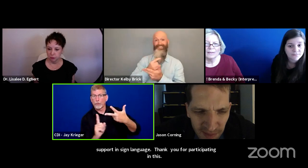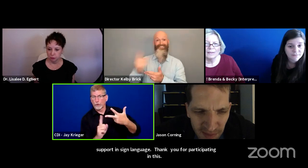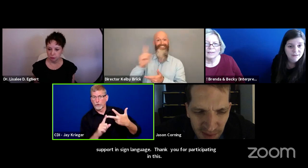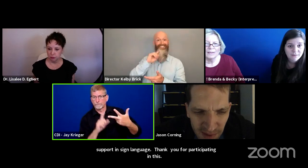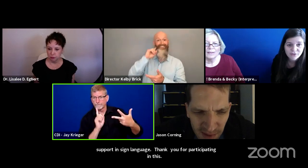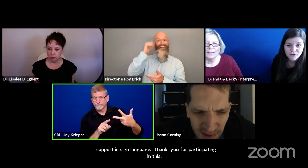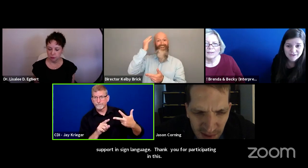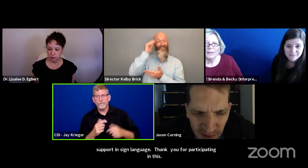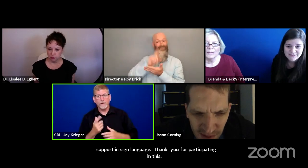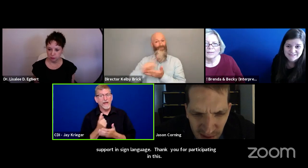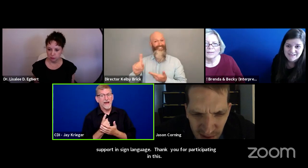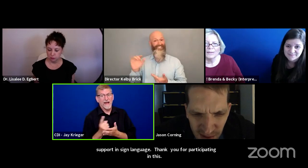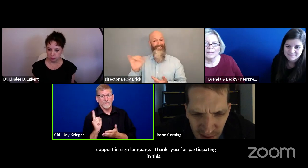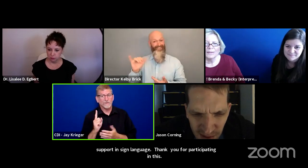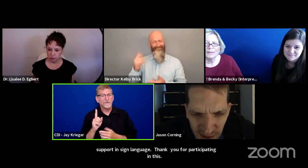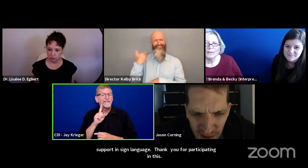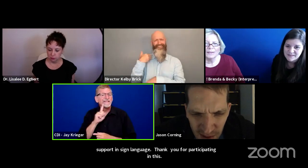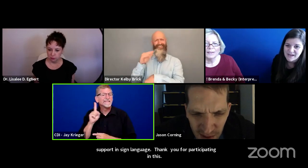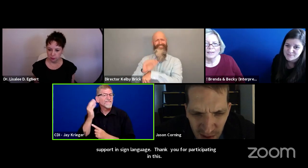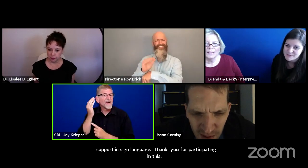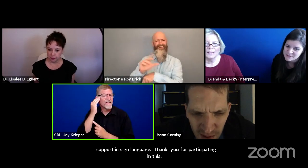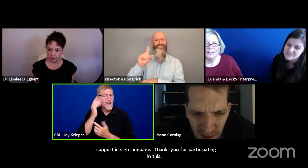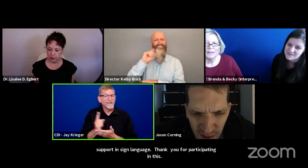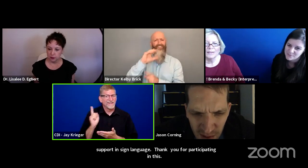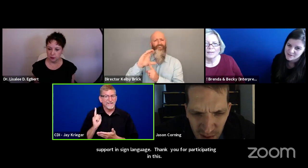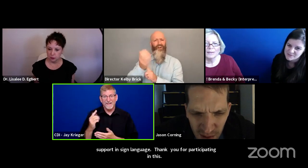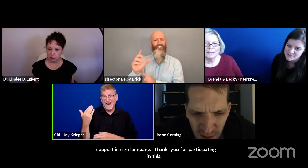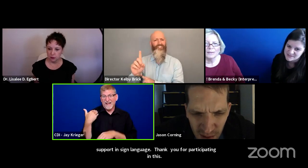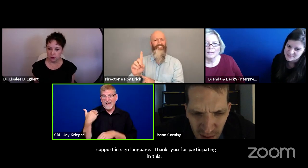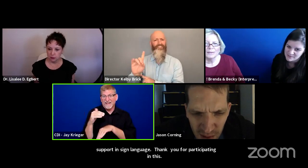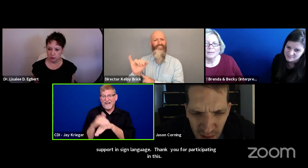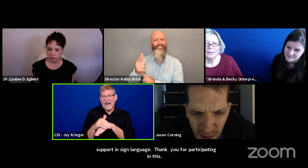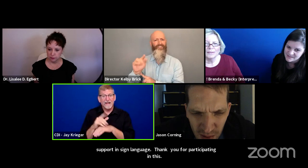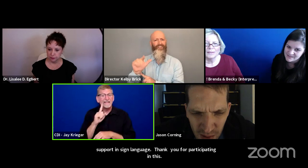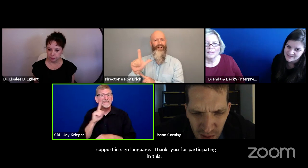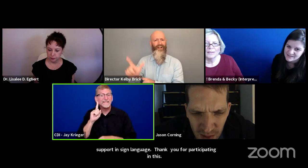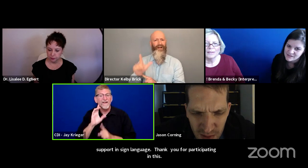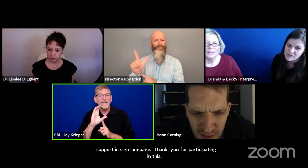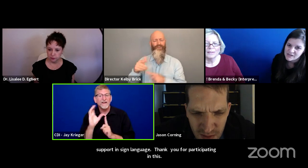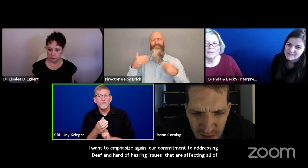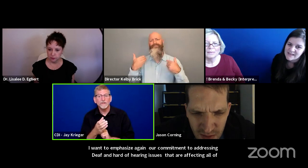My third comment today, as we know, it's Deaf awareness week as well.